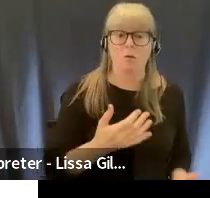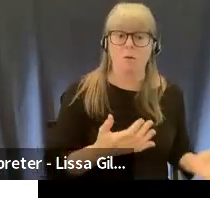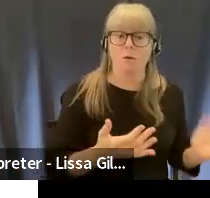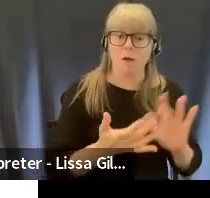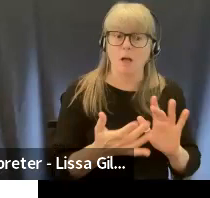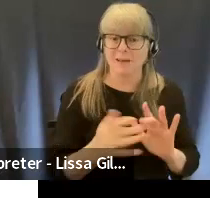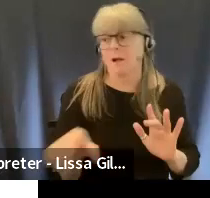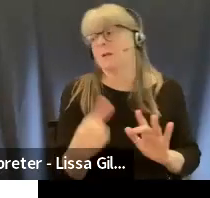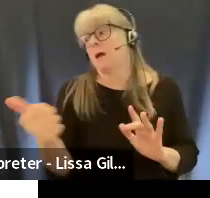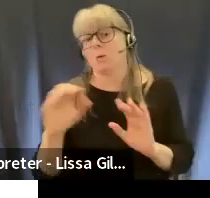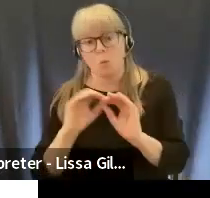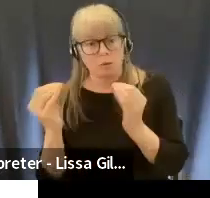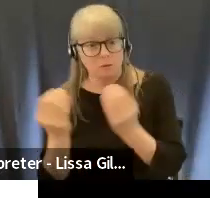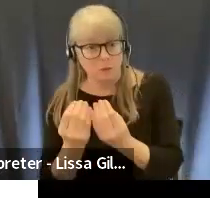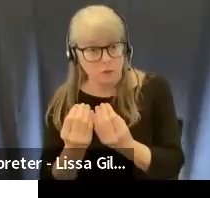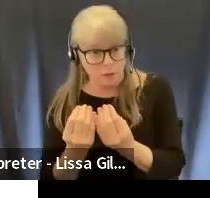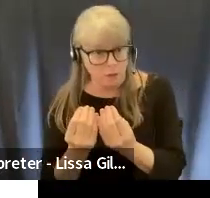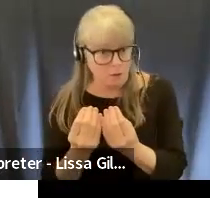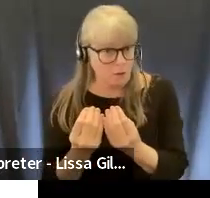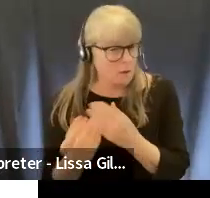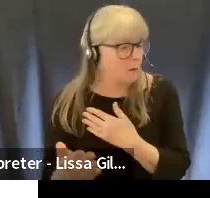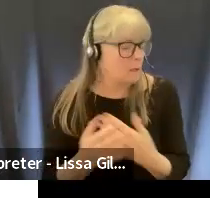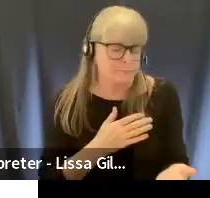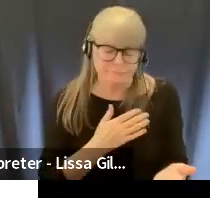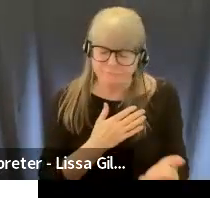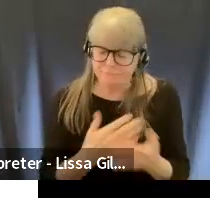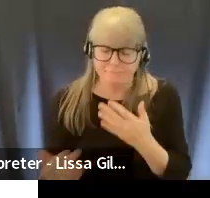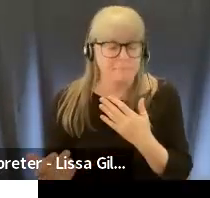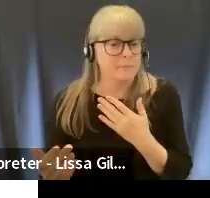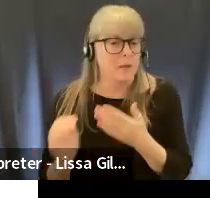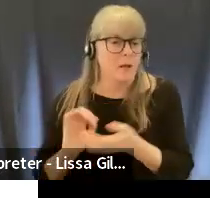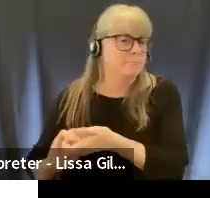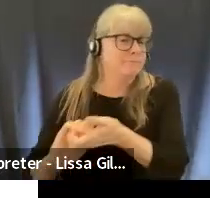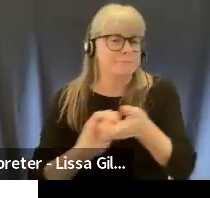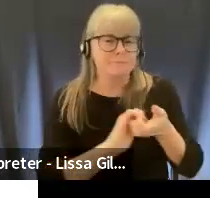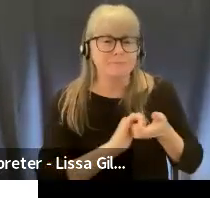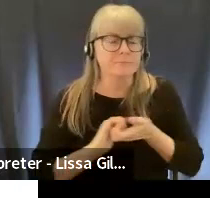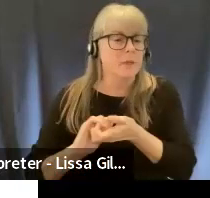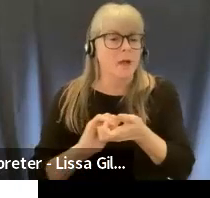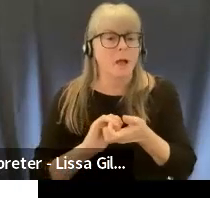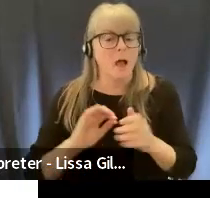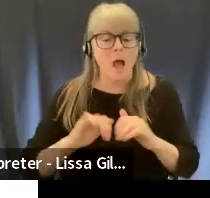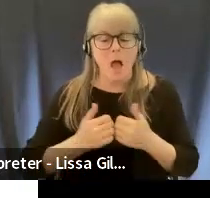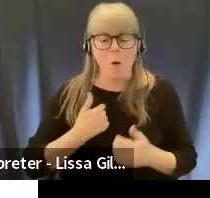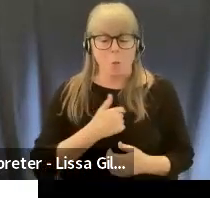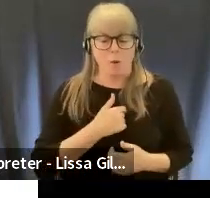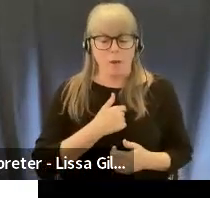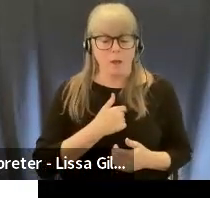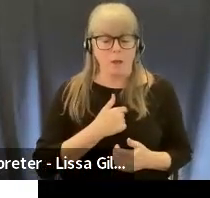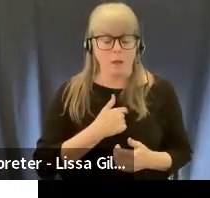And then maybe the Red Cross volunteer was able to contact another organization either way.